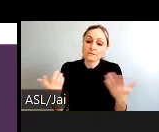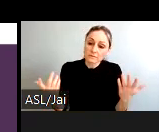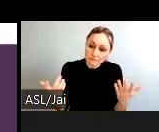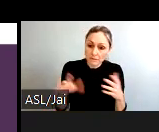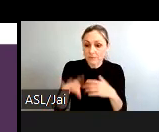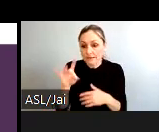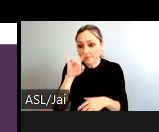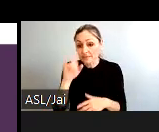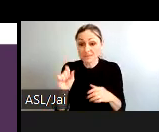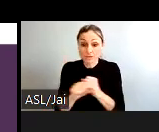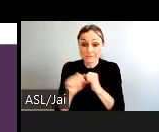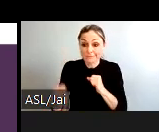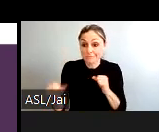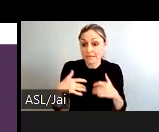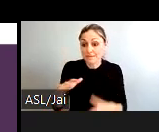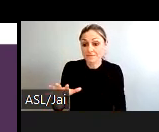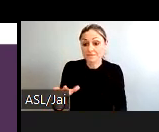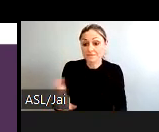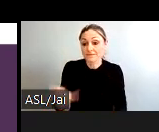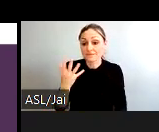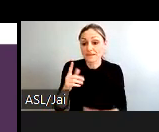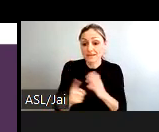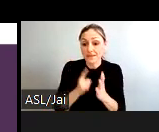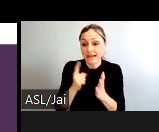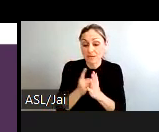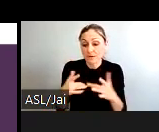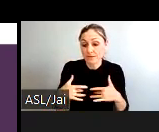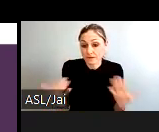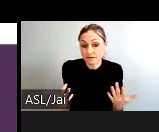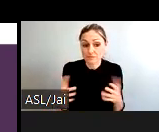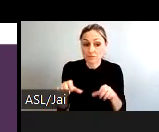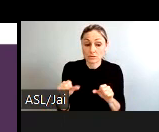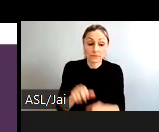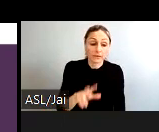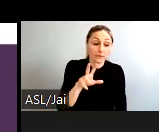It could be a five-hour event because it took them 30 minutes each way to drop their children off.